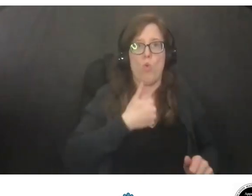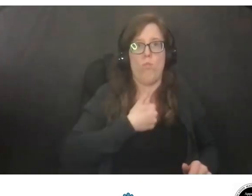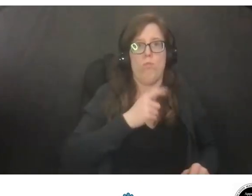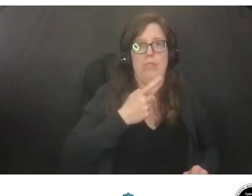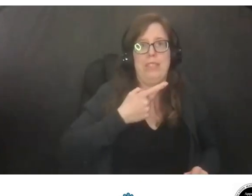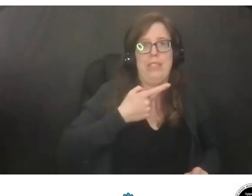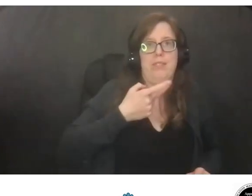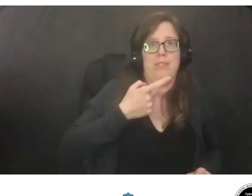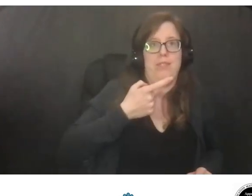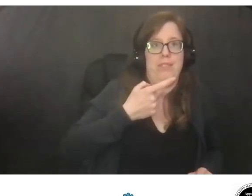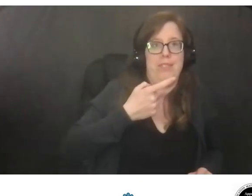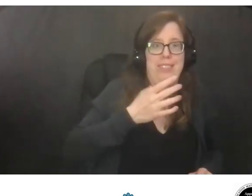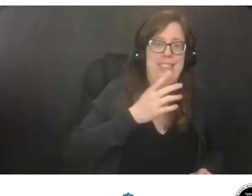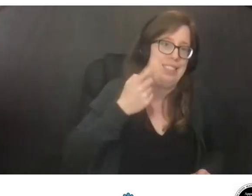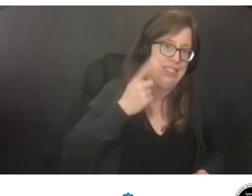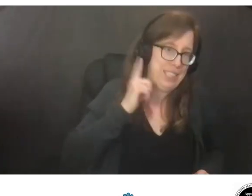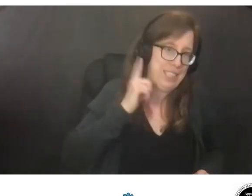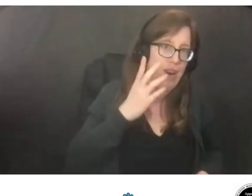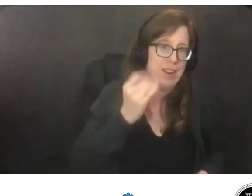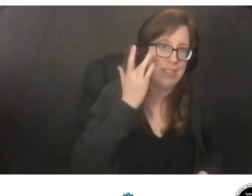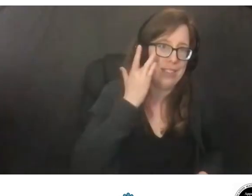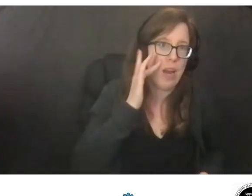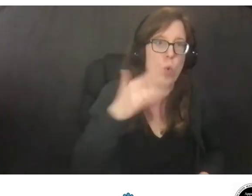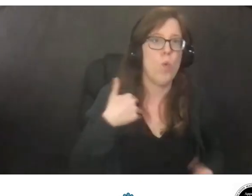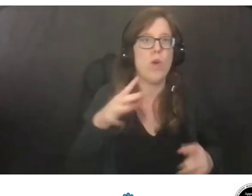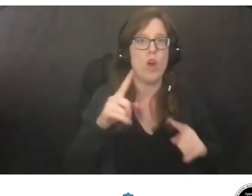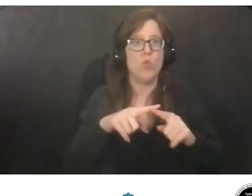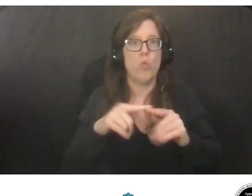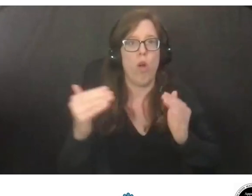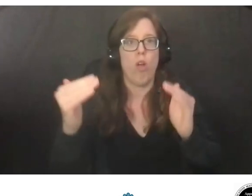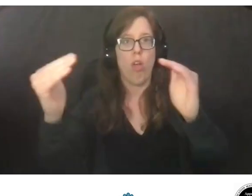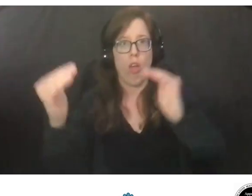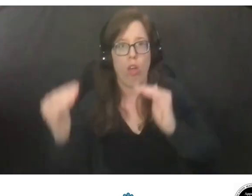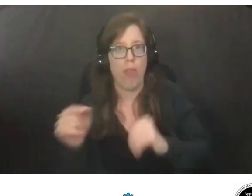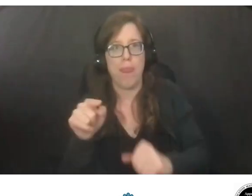We know that, and we don't want to hold them back. We want to make sure that they are